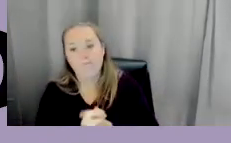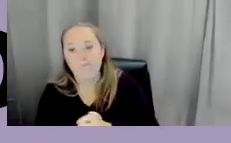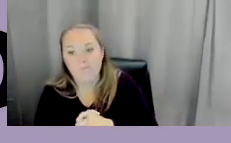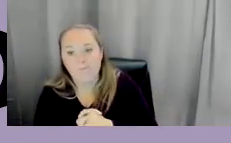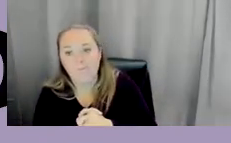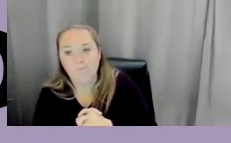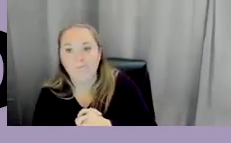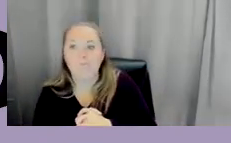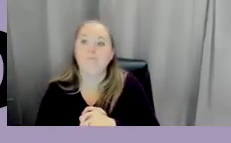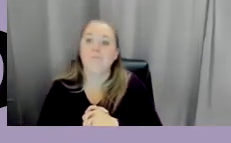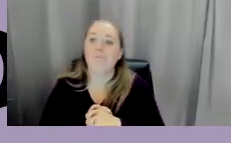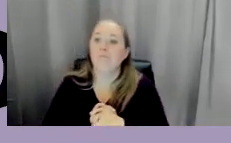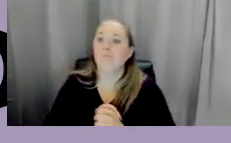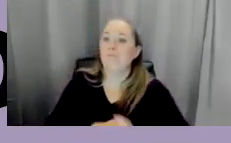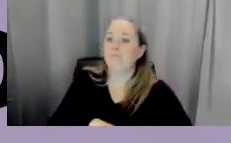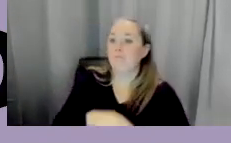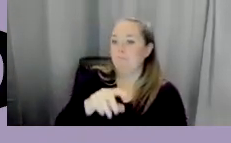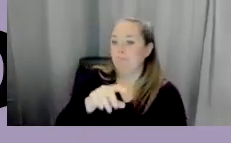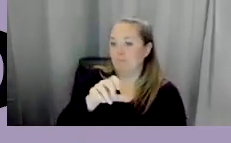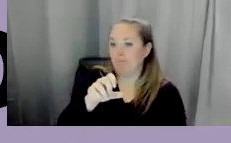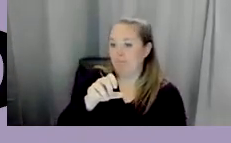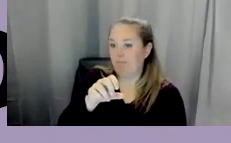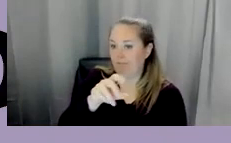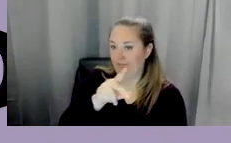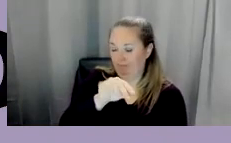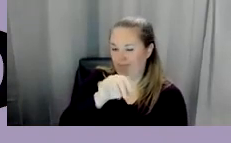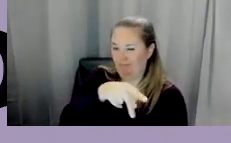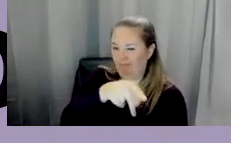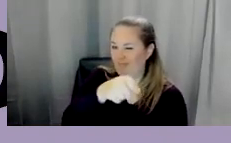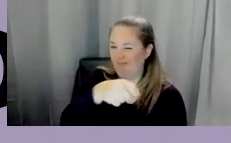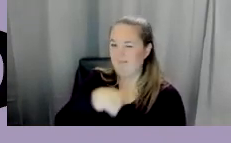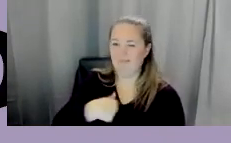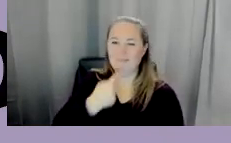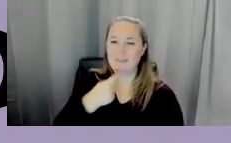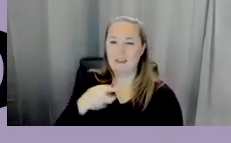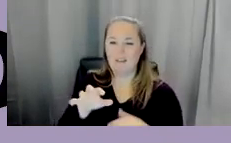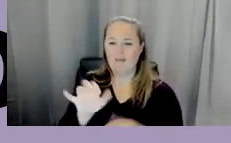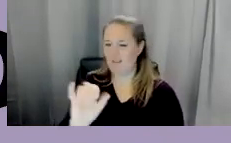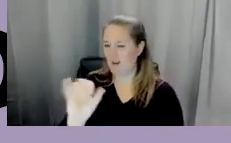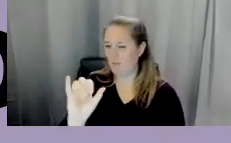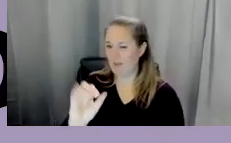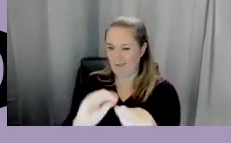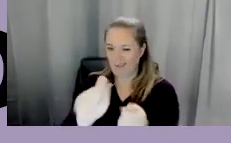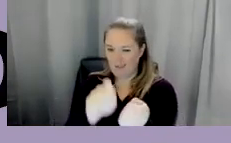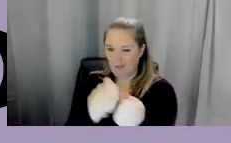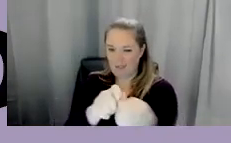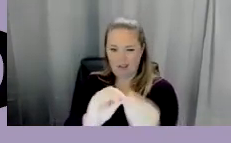THAT IT DEPENDS ON THE SCOPE OF THE ASSESSMENT AND THE PARAMETERS OF THE COMMUNITY SO I THINK WE WOULDN'T HAVE A